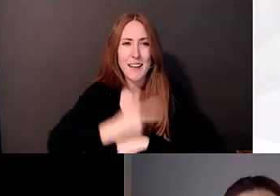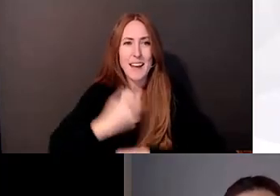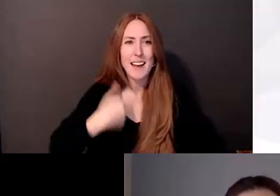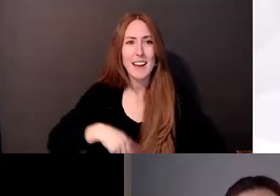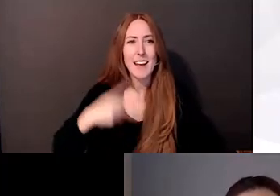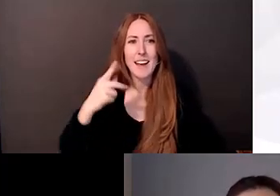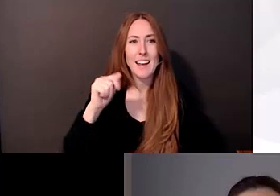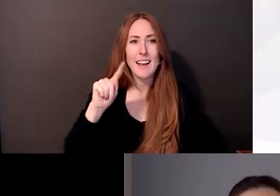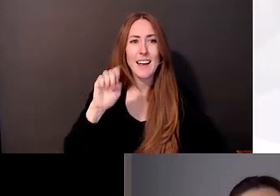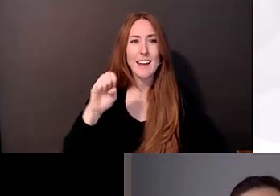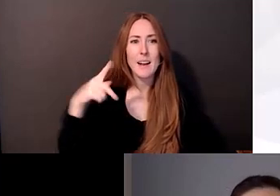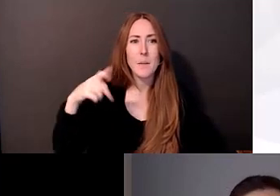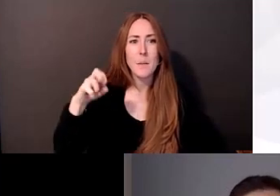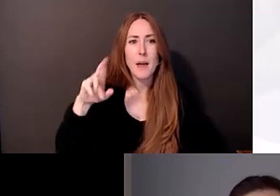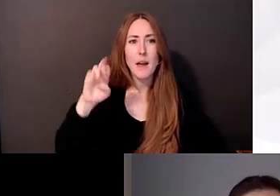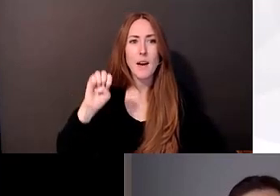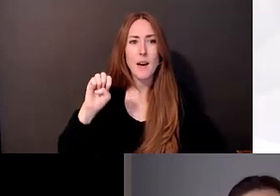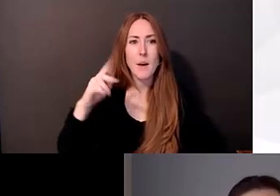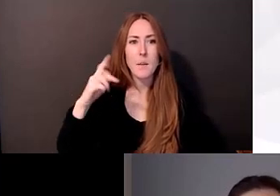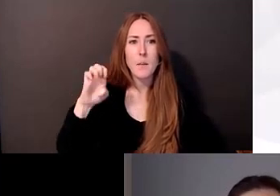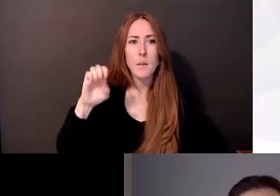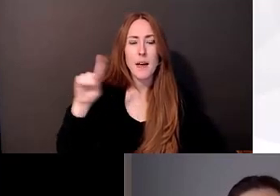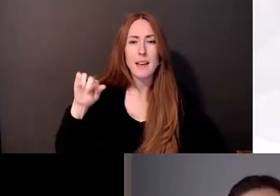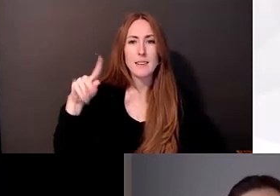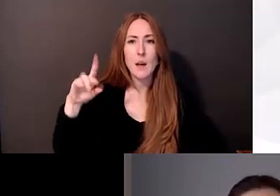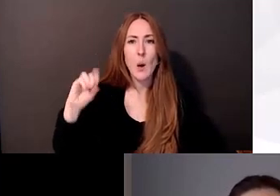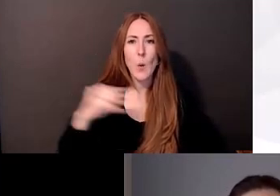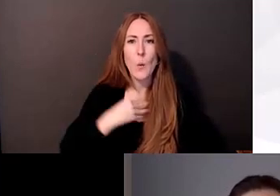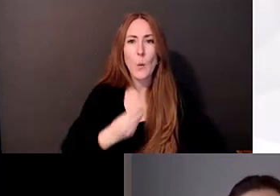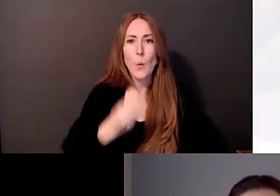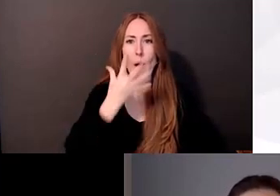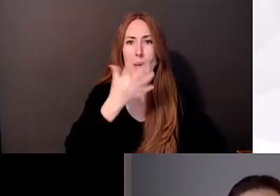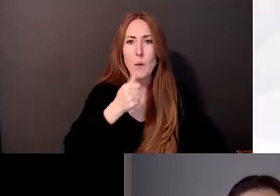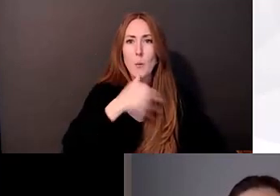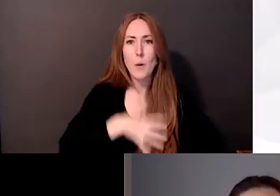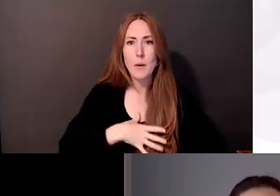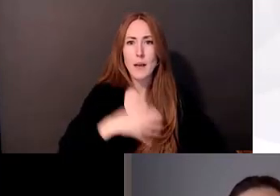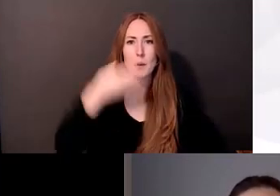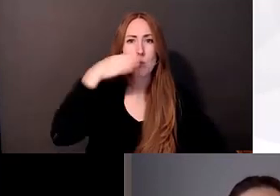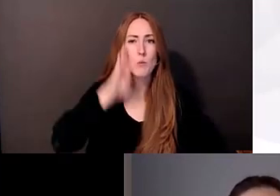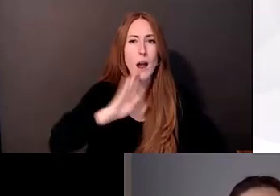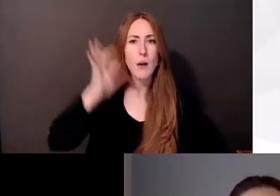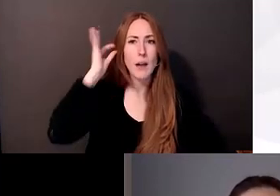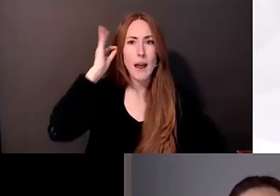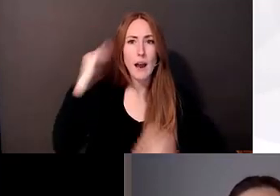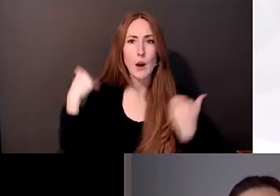And I'm a White woman with brown shoulder-length hair and glasses.